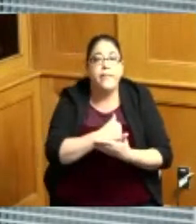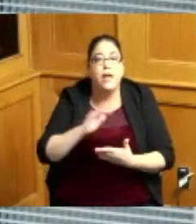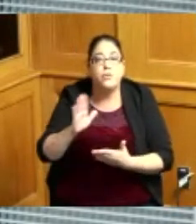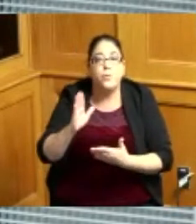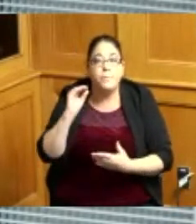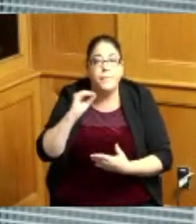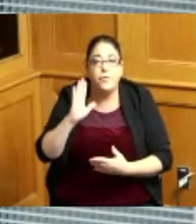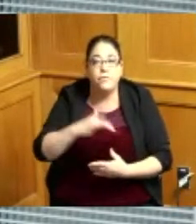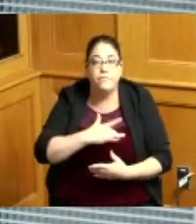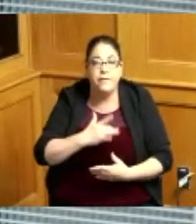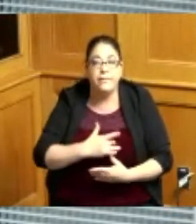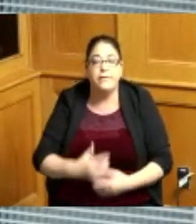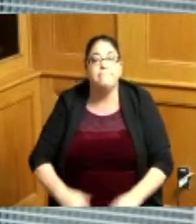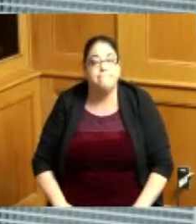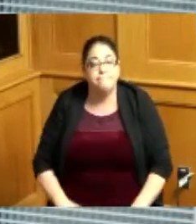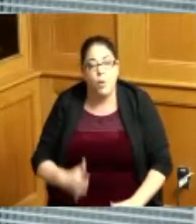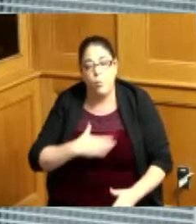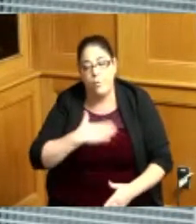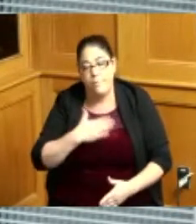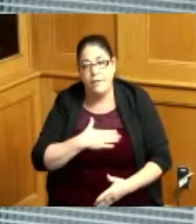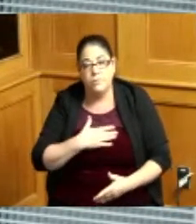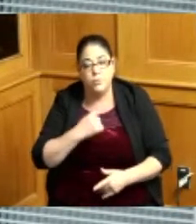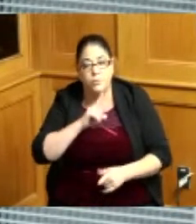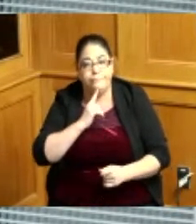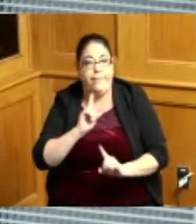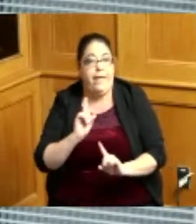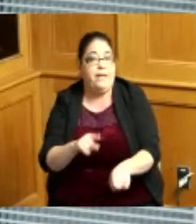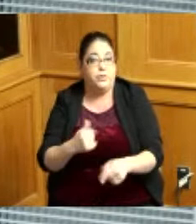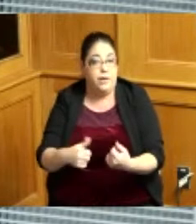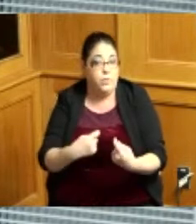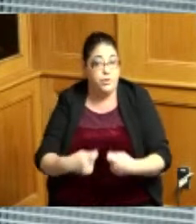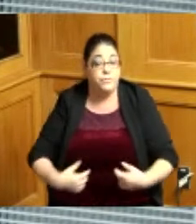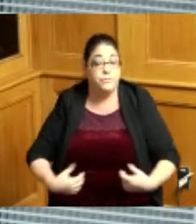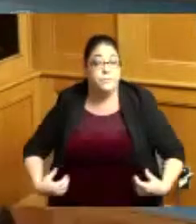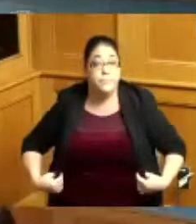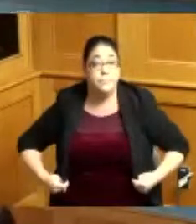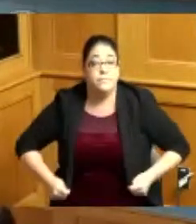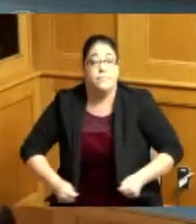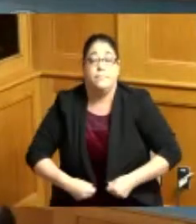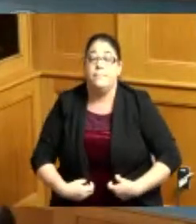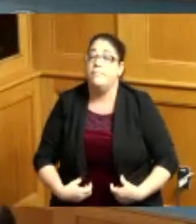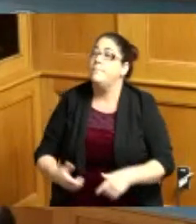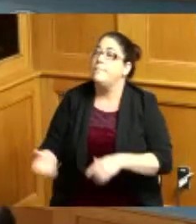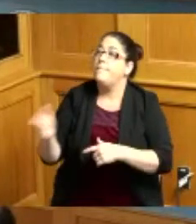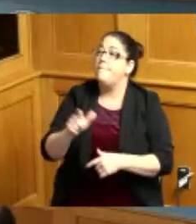happy to answer any additional questions related to that I think another significant barrier